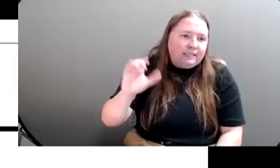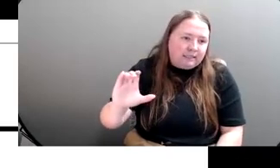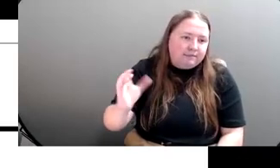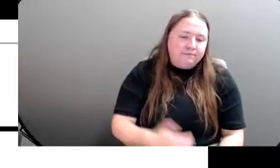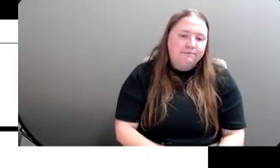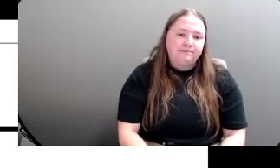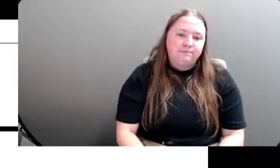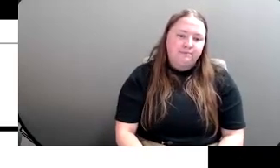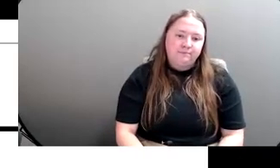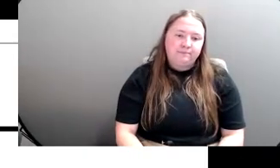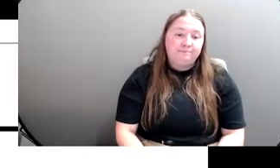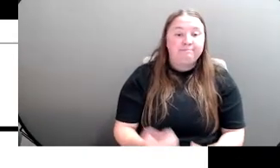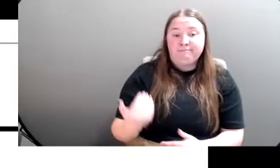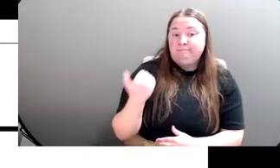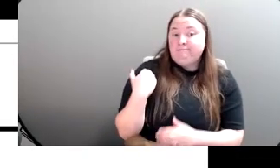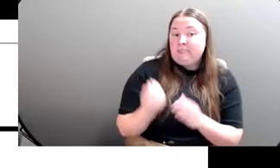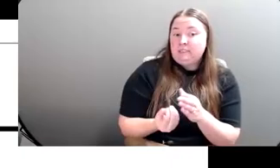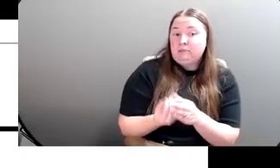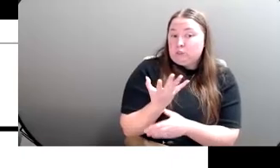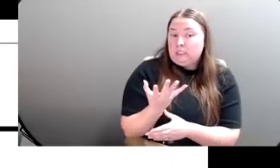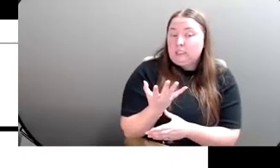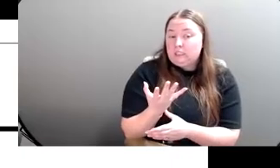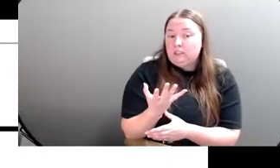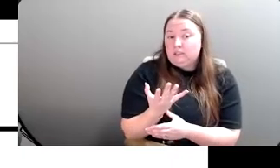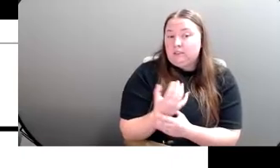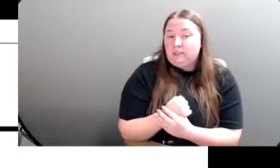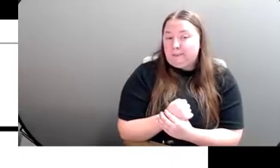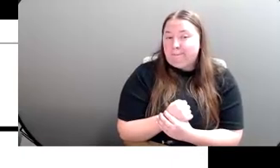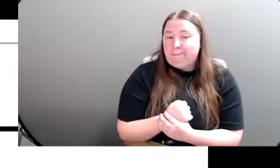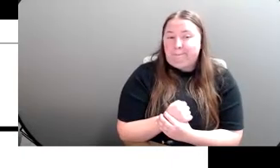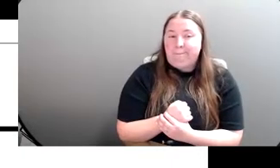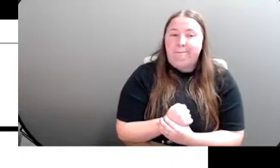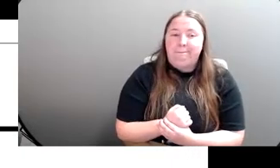Last spring, the state